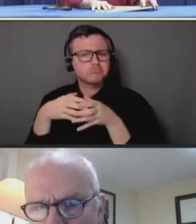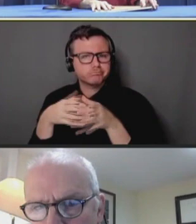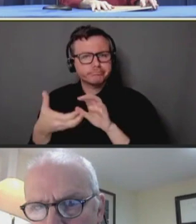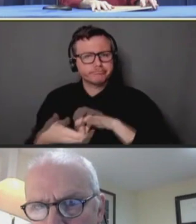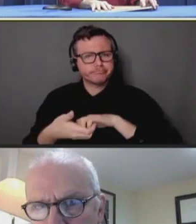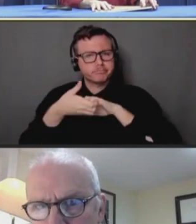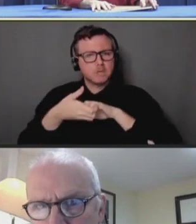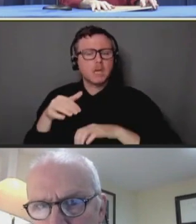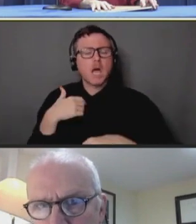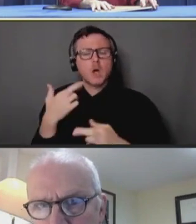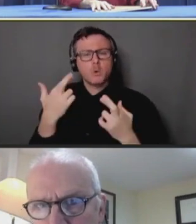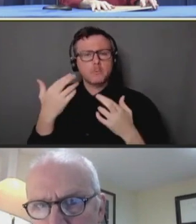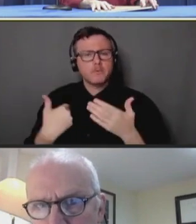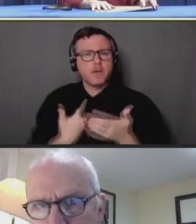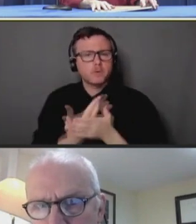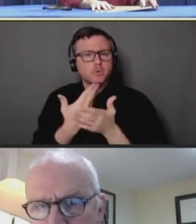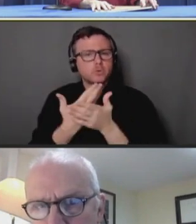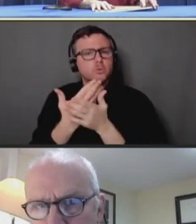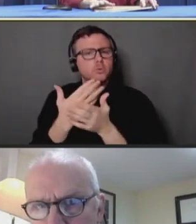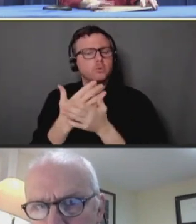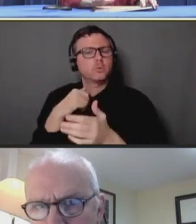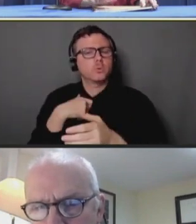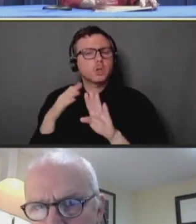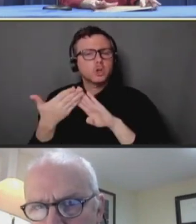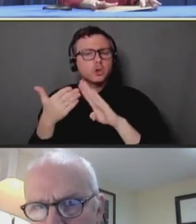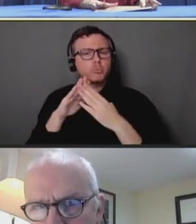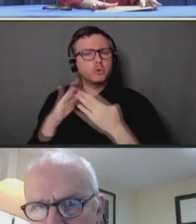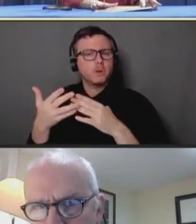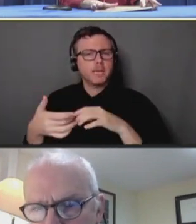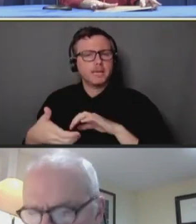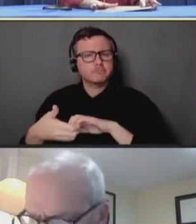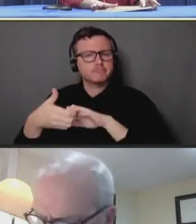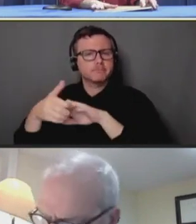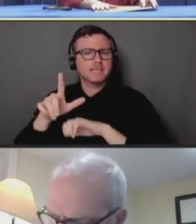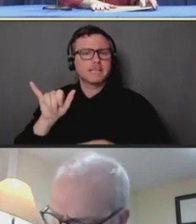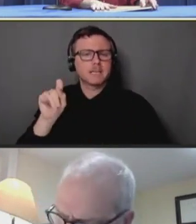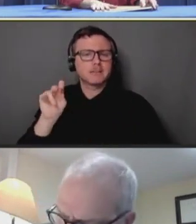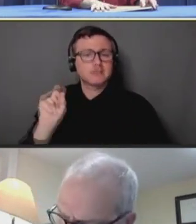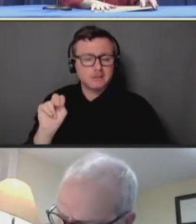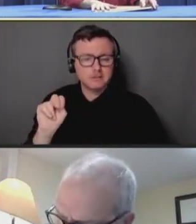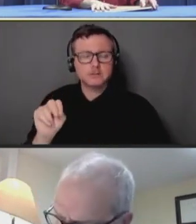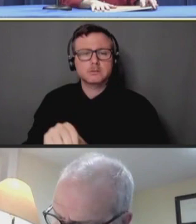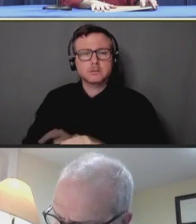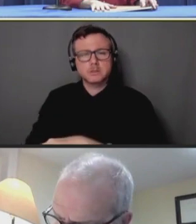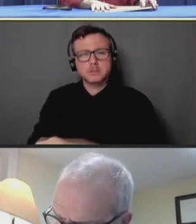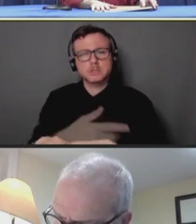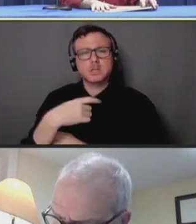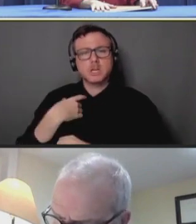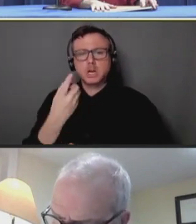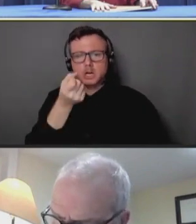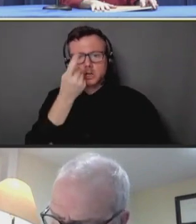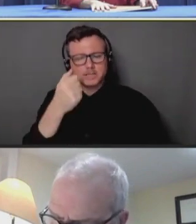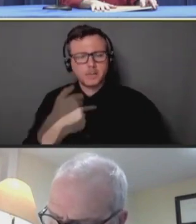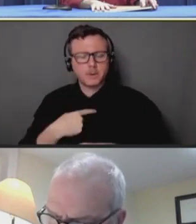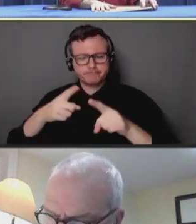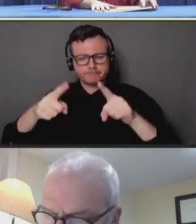liaisons coming forth. The problem we have in the county also is that we have a very heterogeneous population.